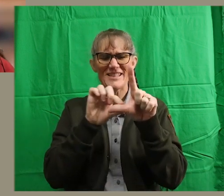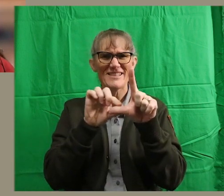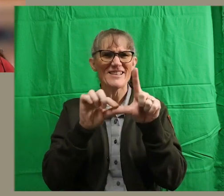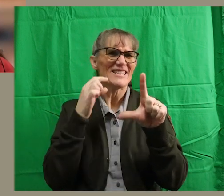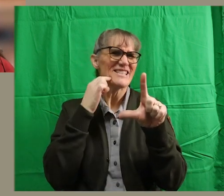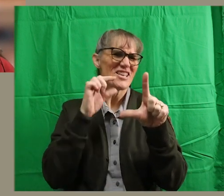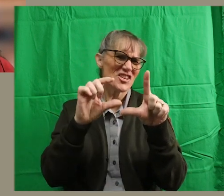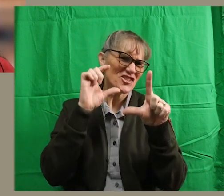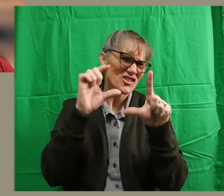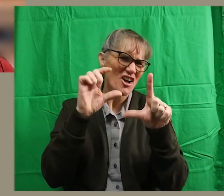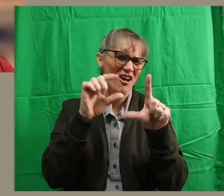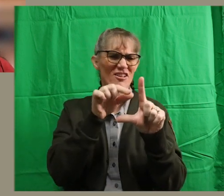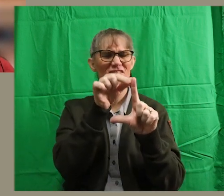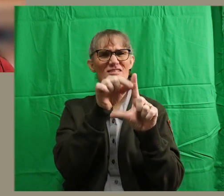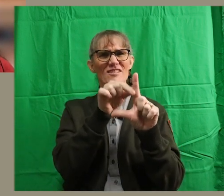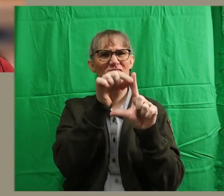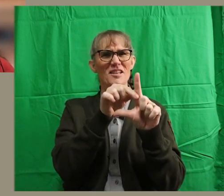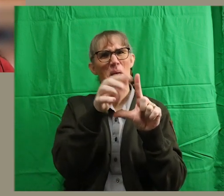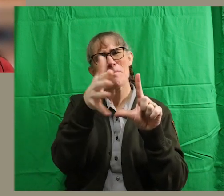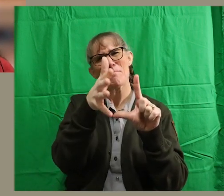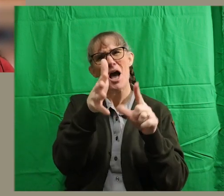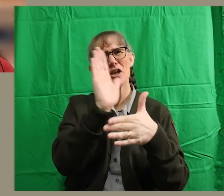teeth and they have a moderate mesowear score.